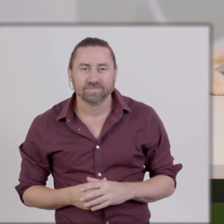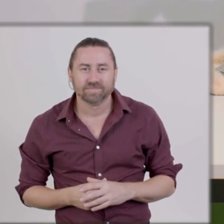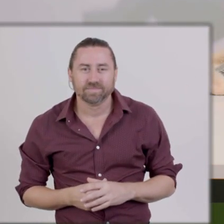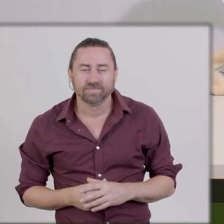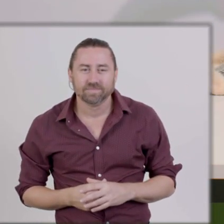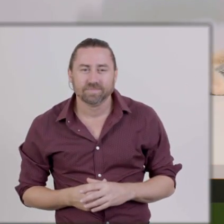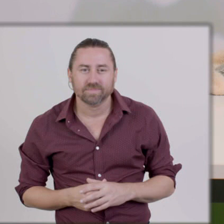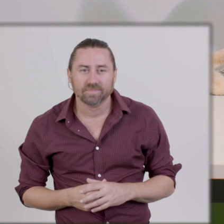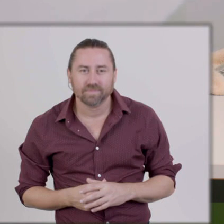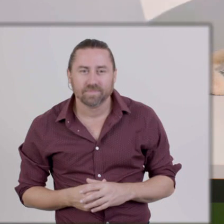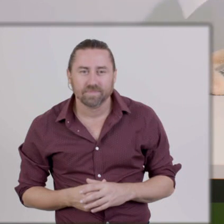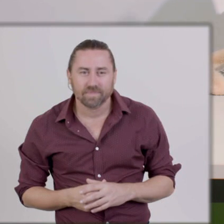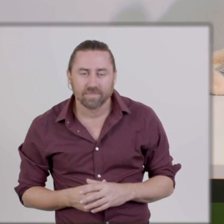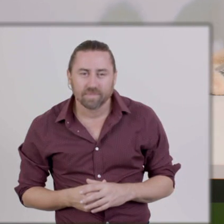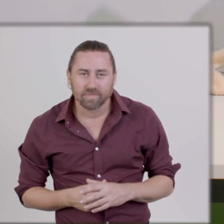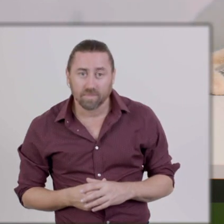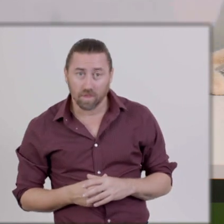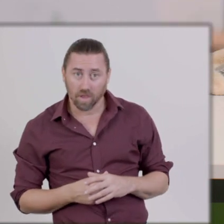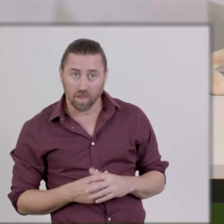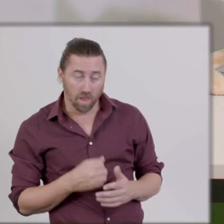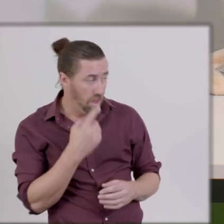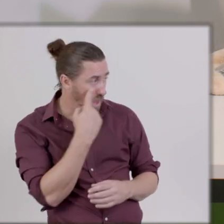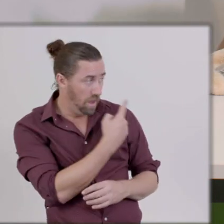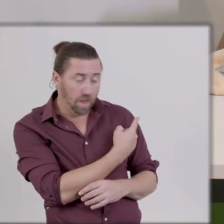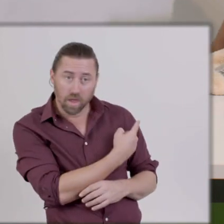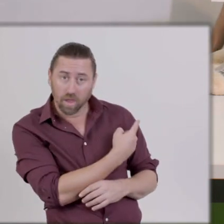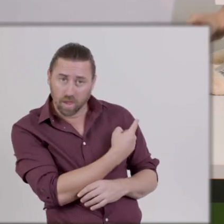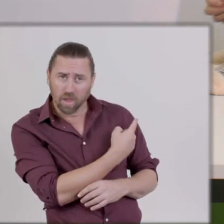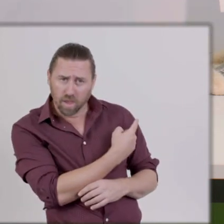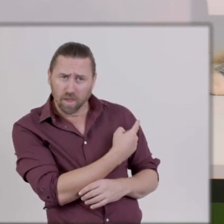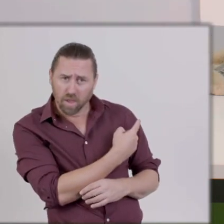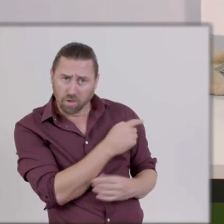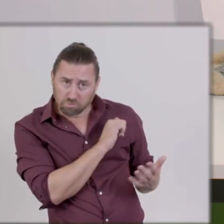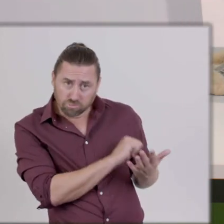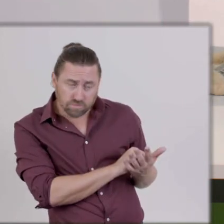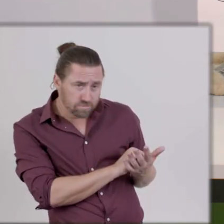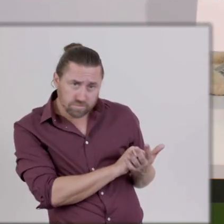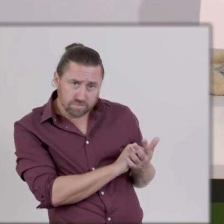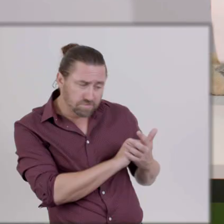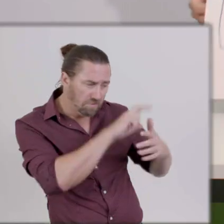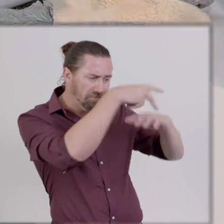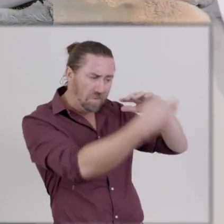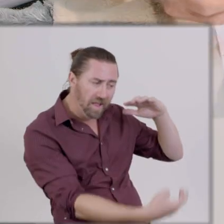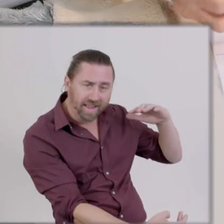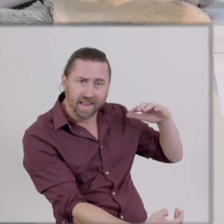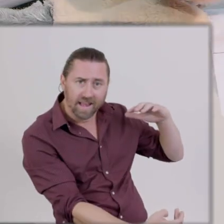[clatter] So, I think it looks something like that.